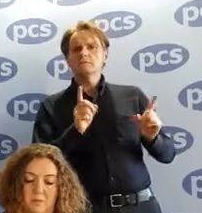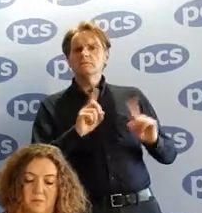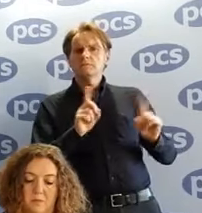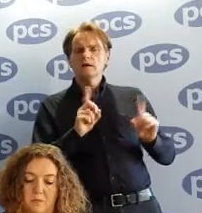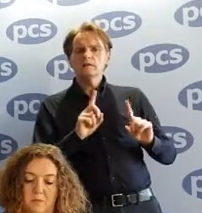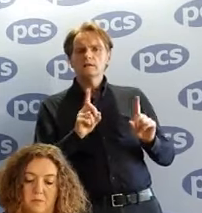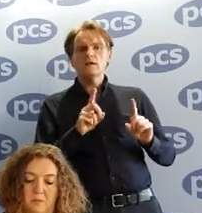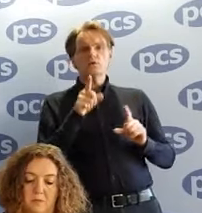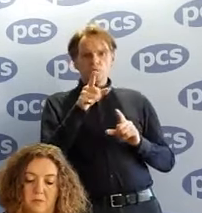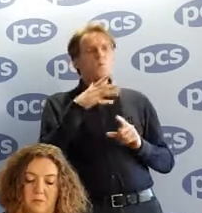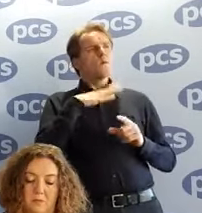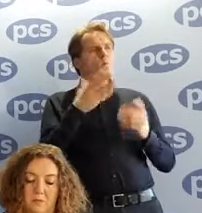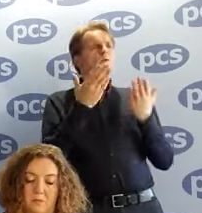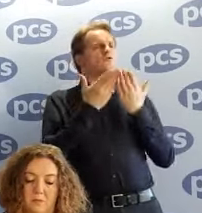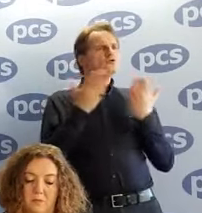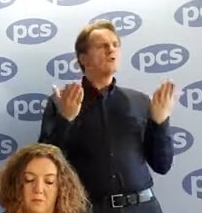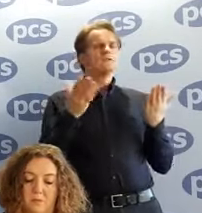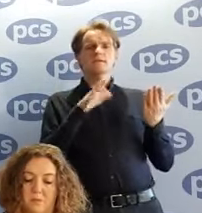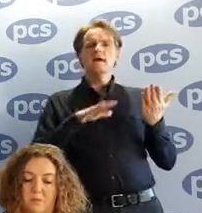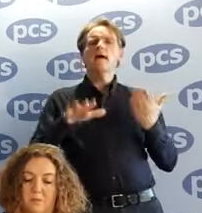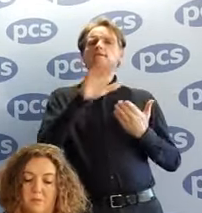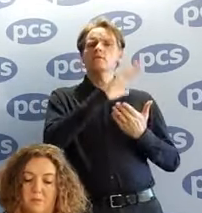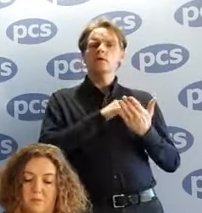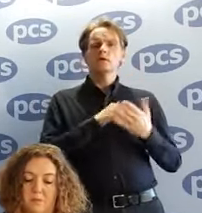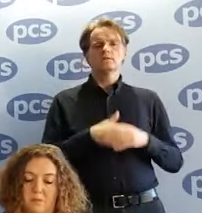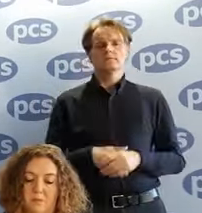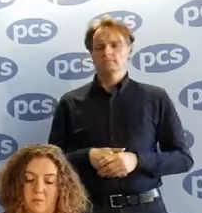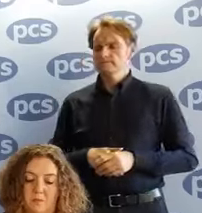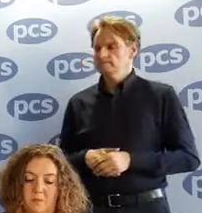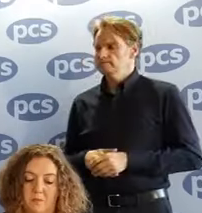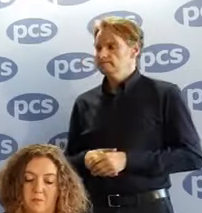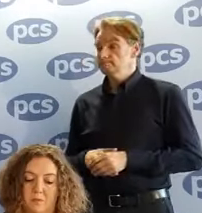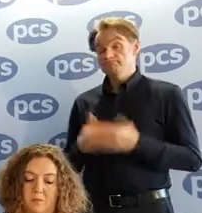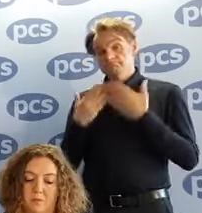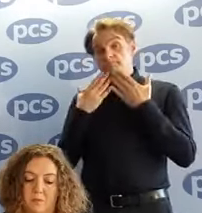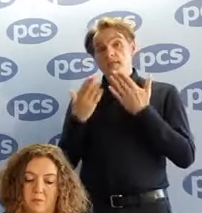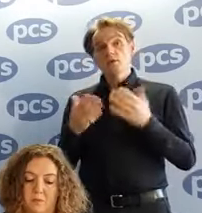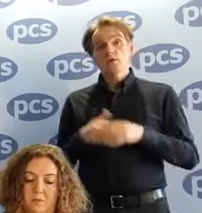let's get justice for everyone. Thanks Mark I'd urge all members to try and